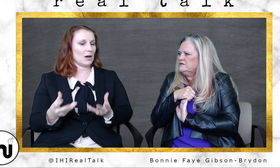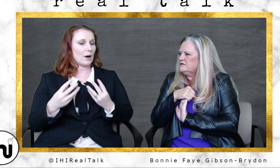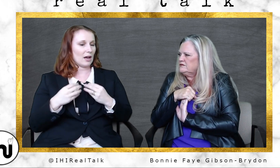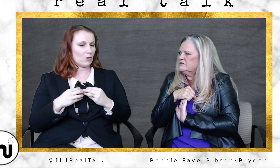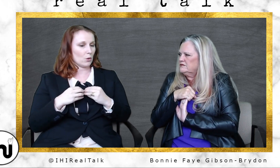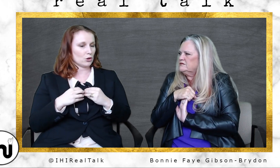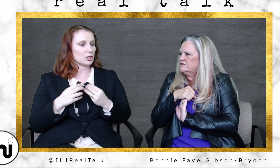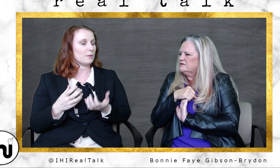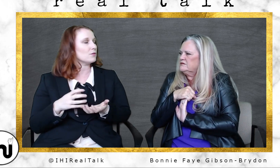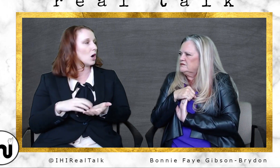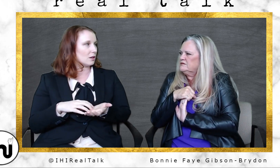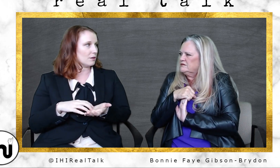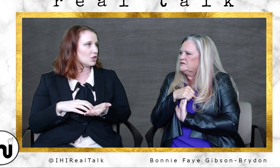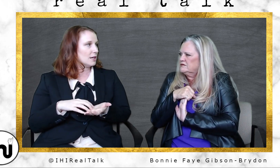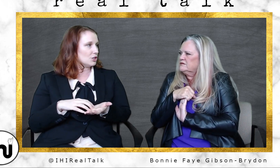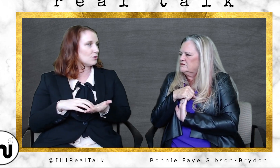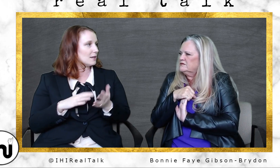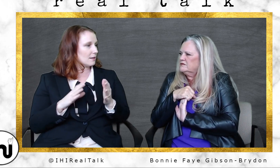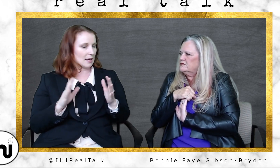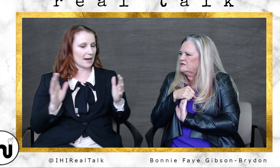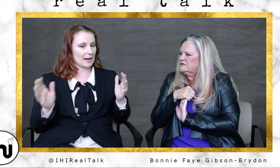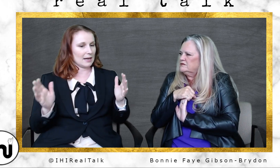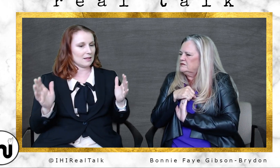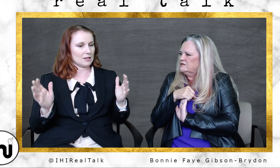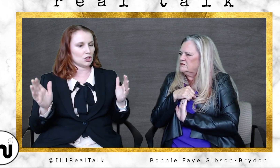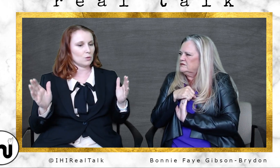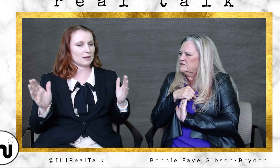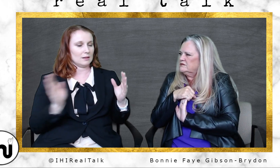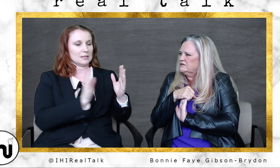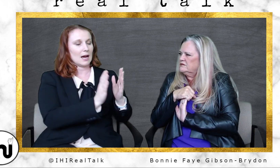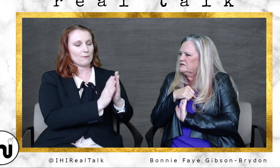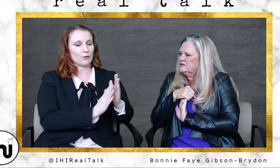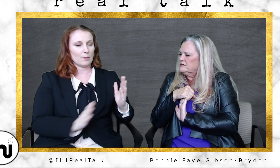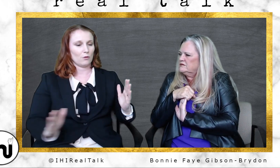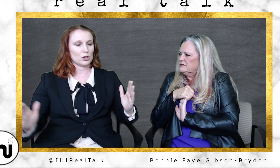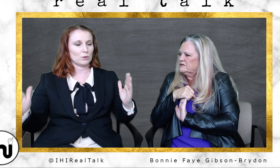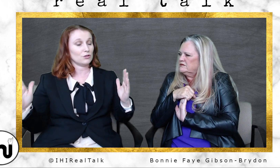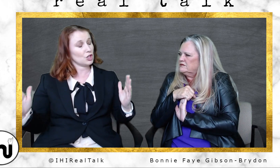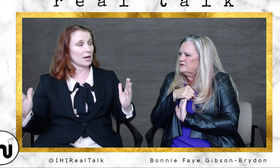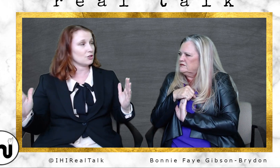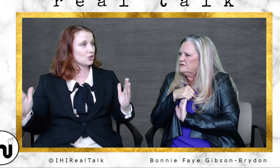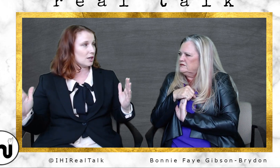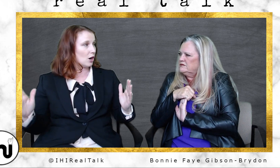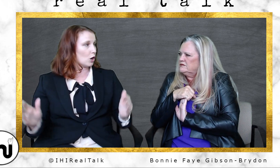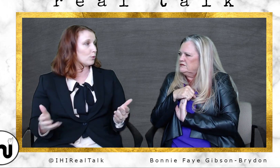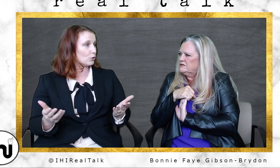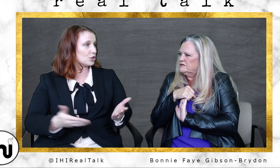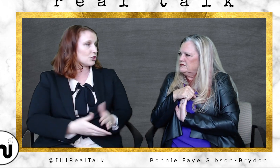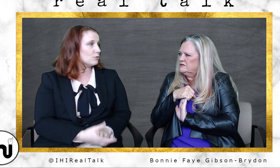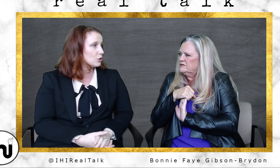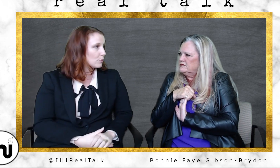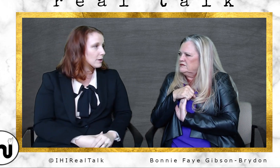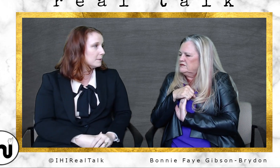have ownership of knowledge. Do you think that had anything to do with in the timeframe of which we've changed our approaches to interpreting?